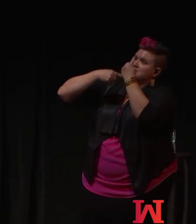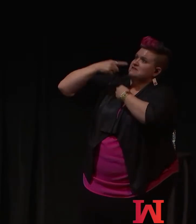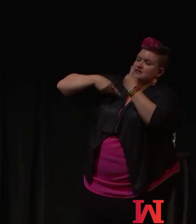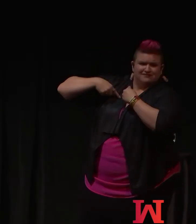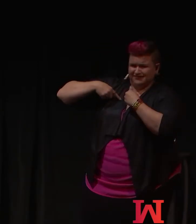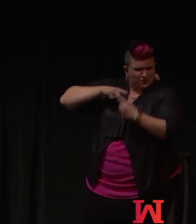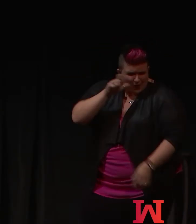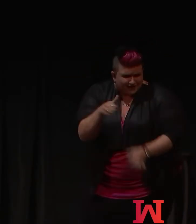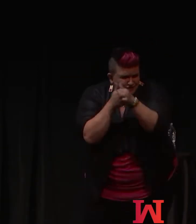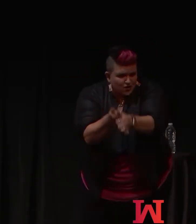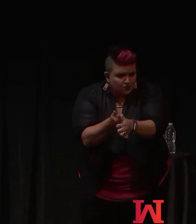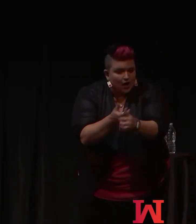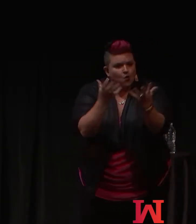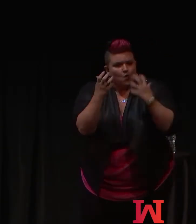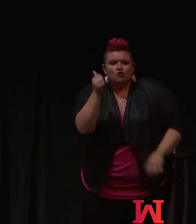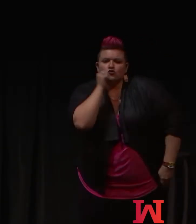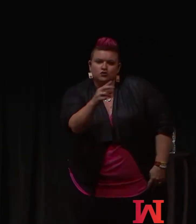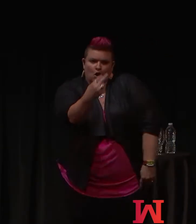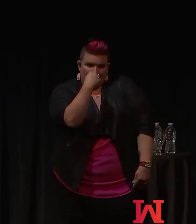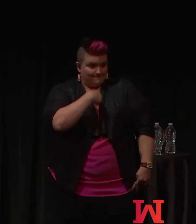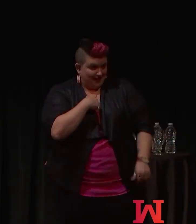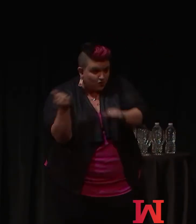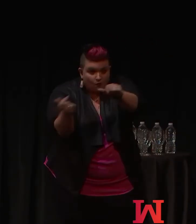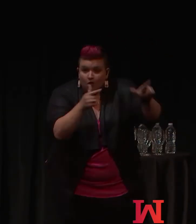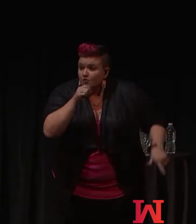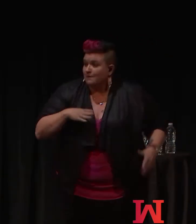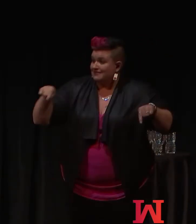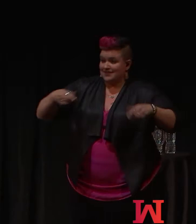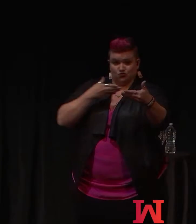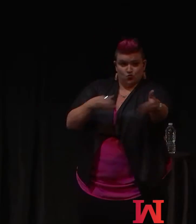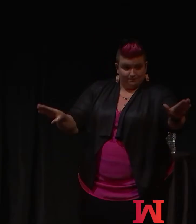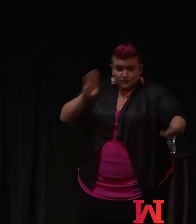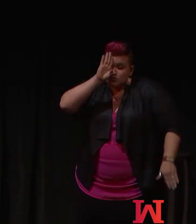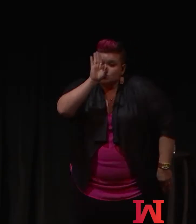I want girls who are looking at me and every woman in this room to know that